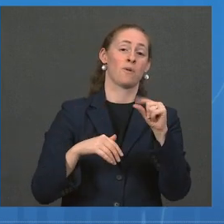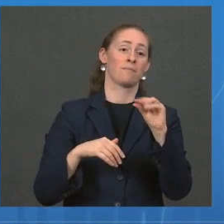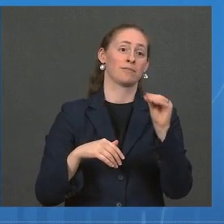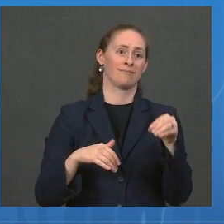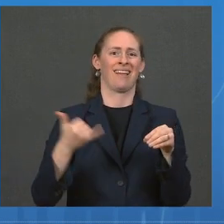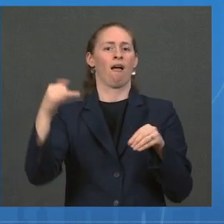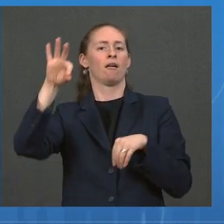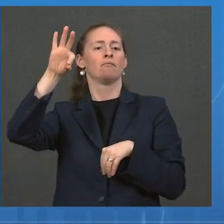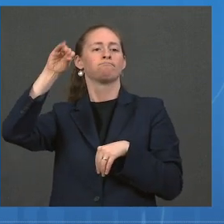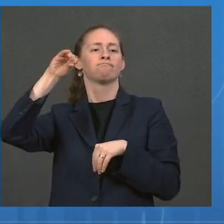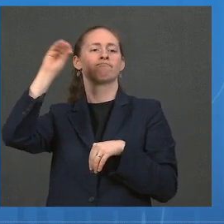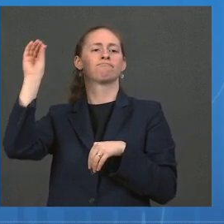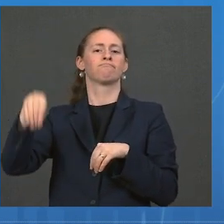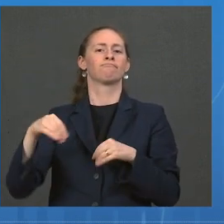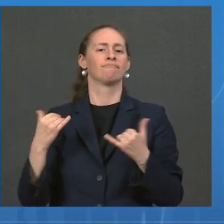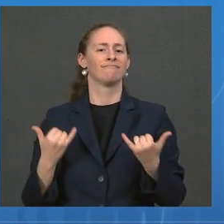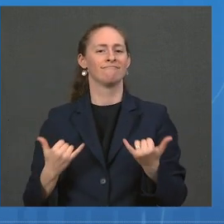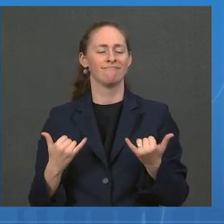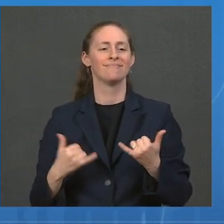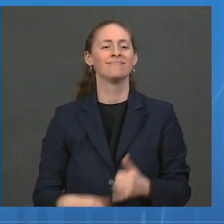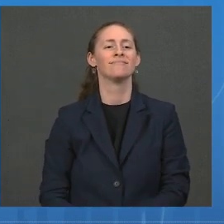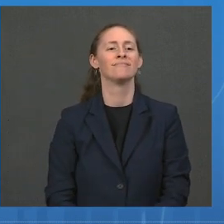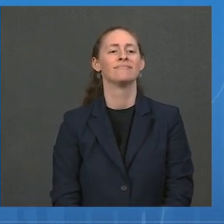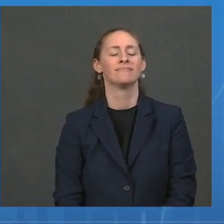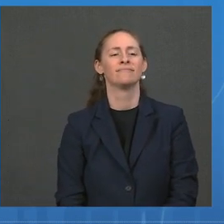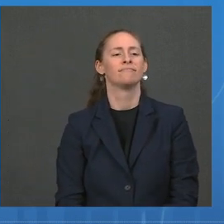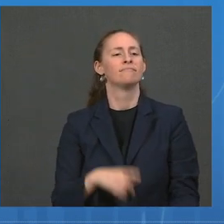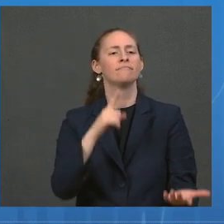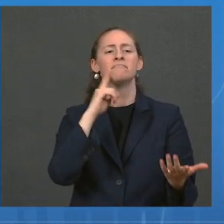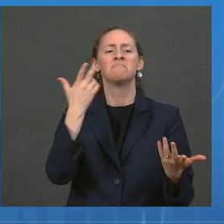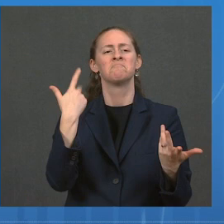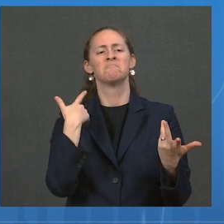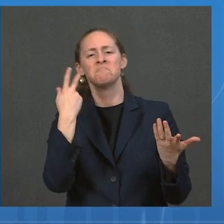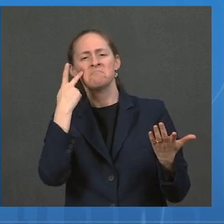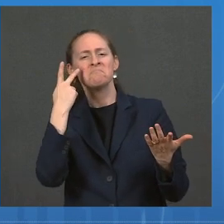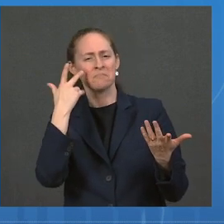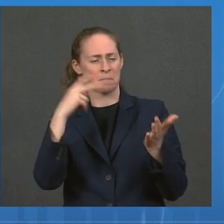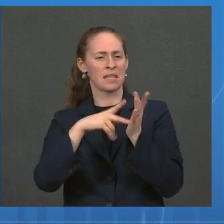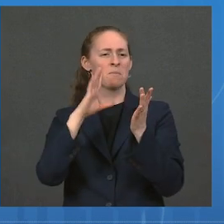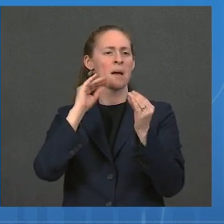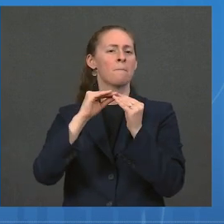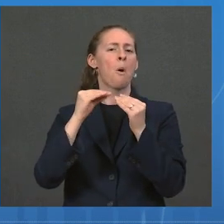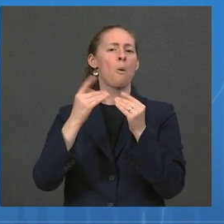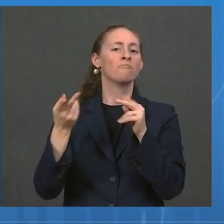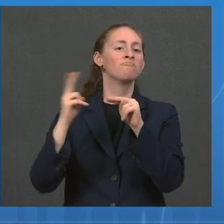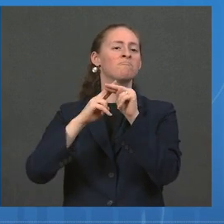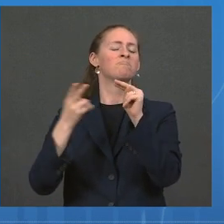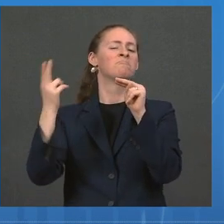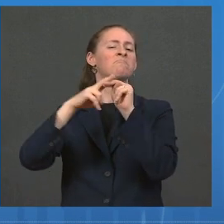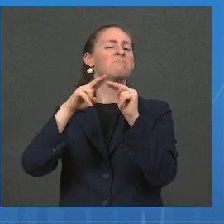And as with any deadline, we expect to see an increase in compliance toward the end of that deadline